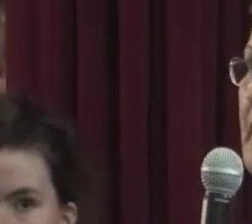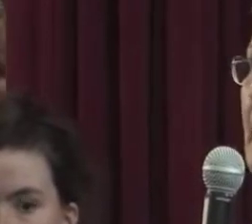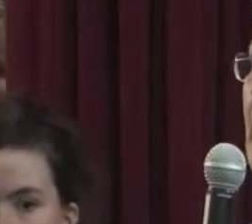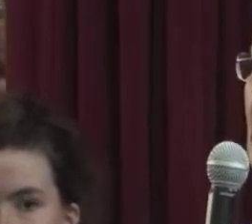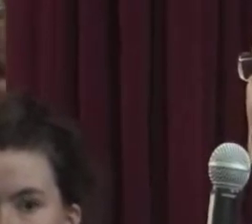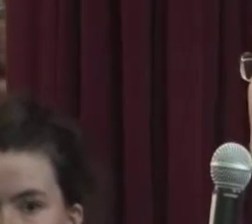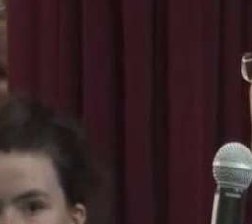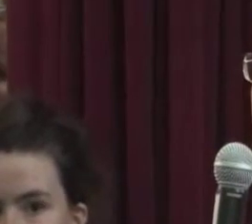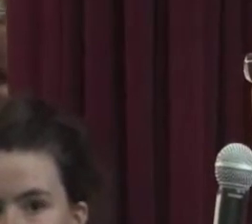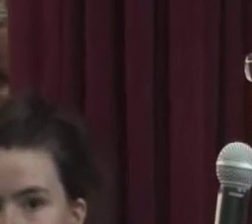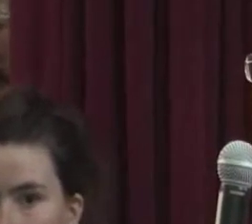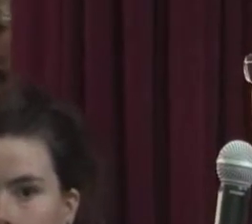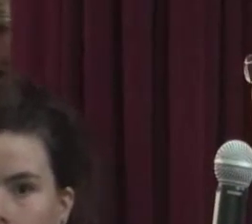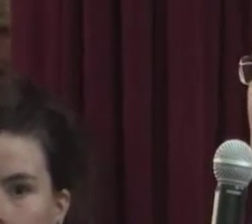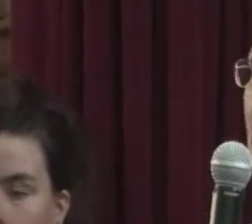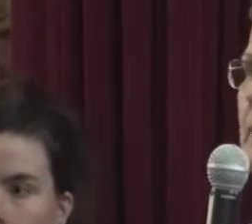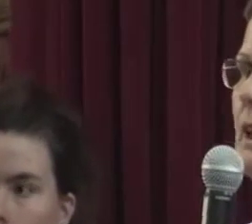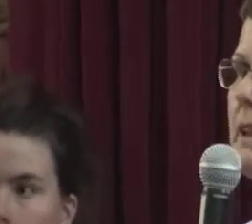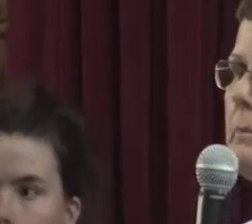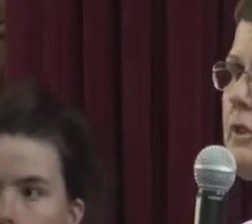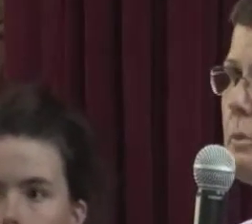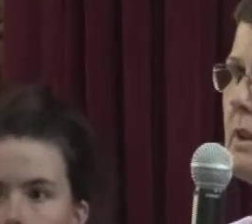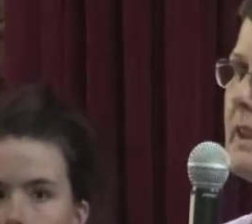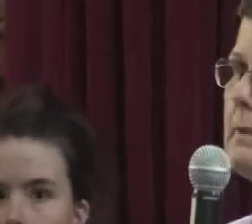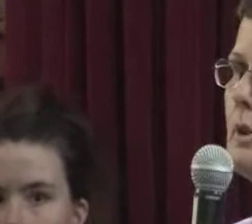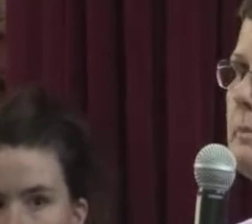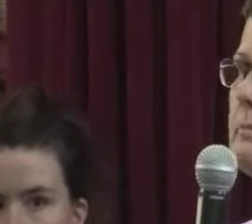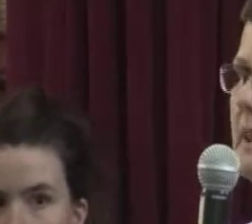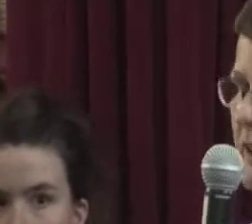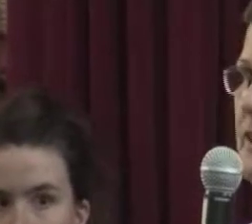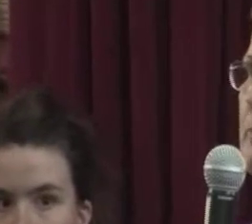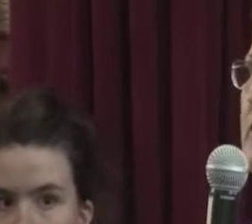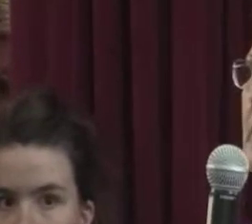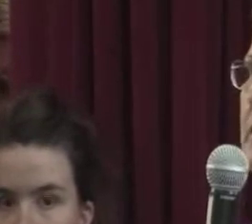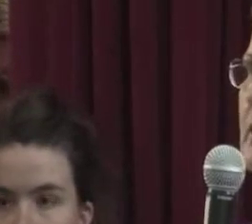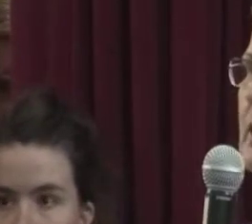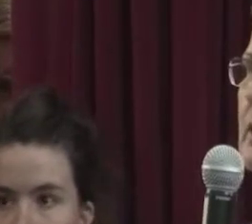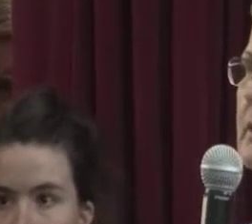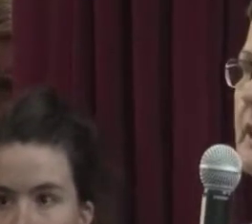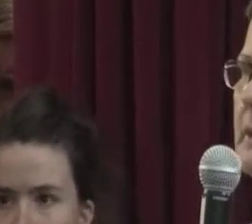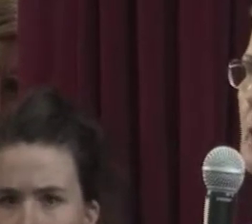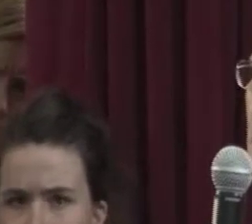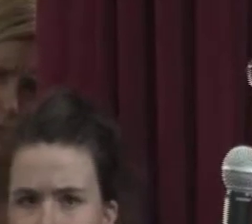Uh, I'm unable to work; I'm still on chemo.